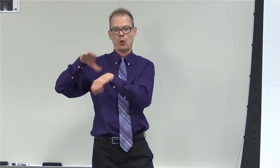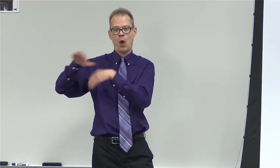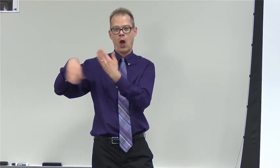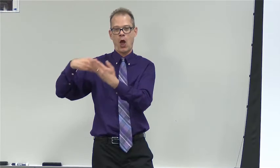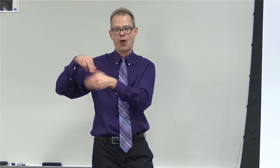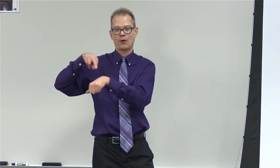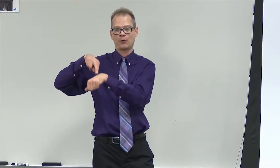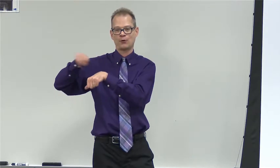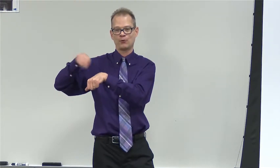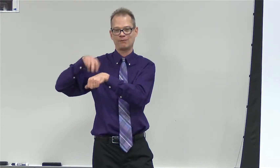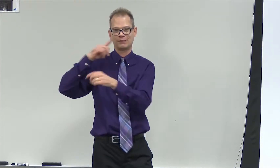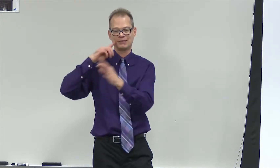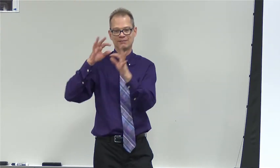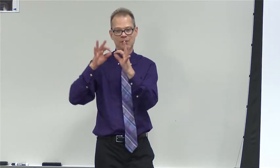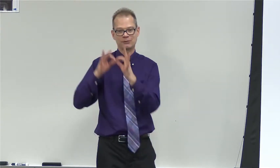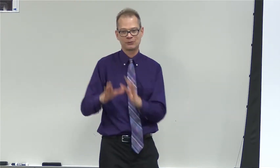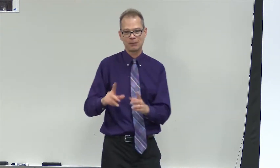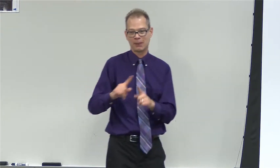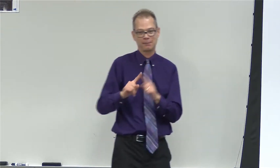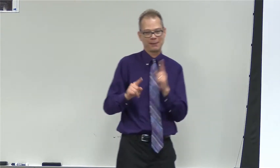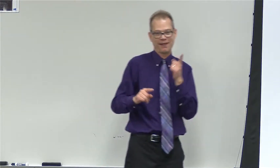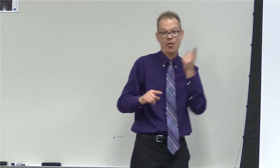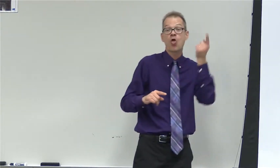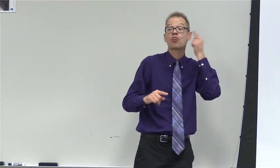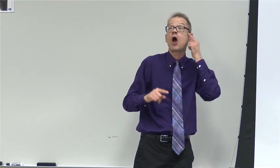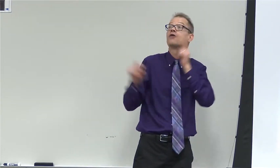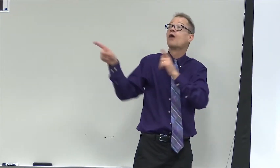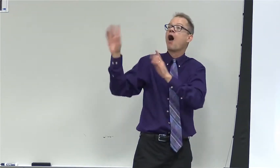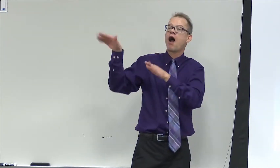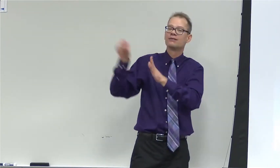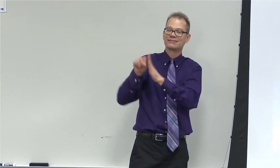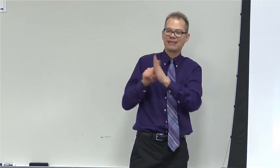and have a referral service, but that ended up being an issue.